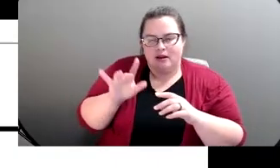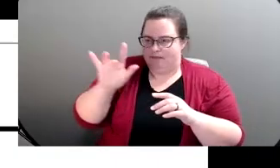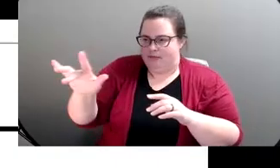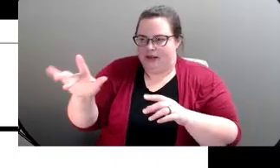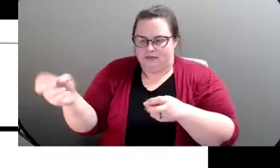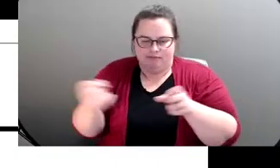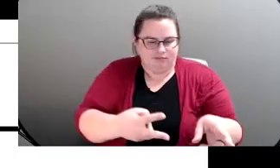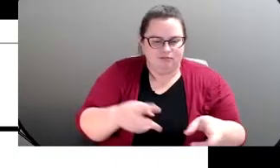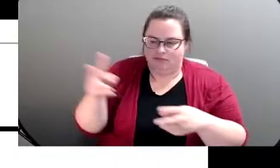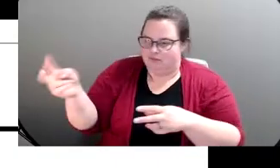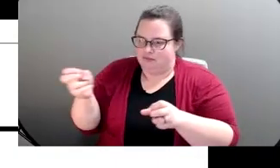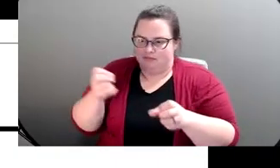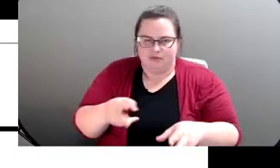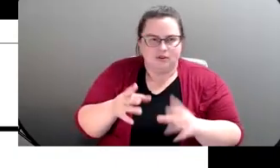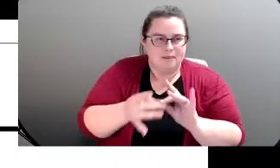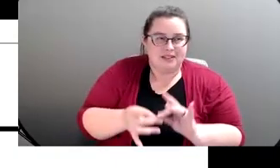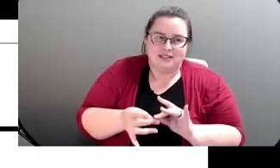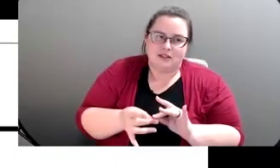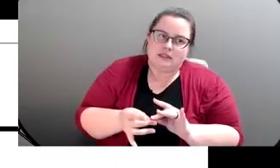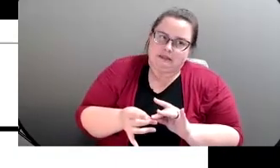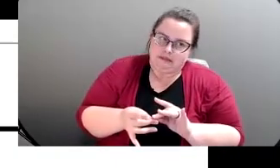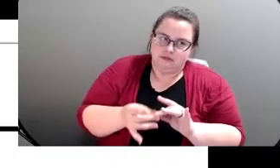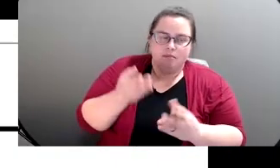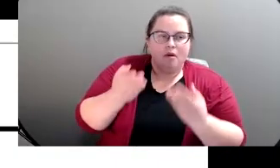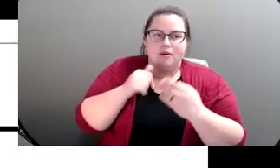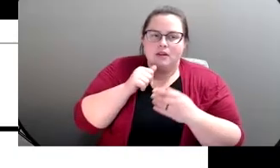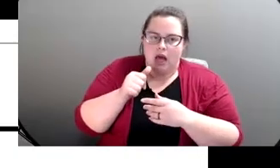That probably is not going to work in most cases, because those are going